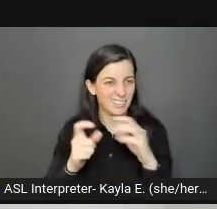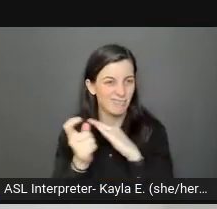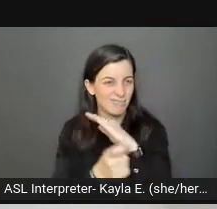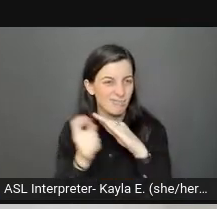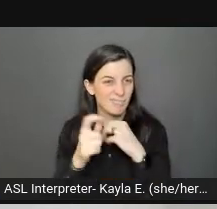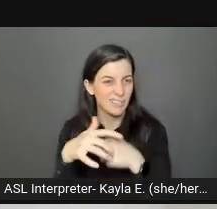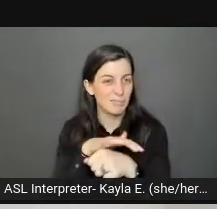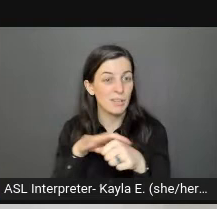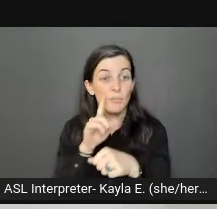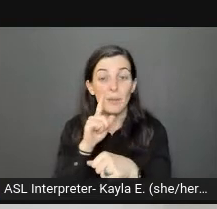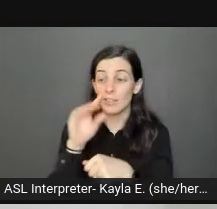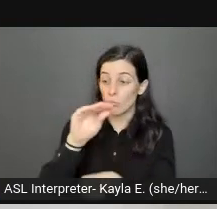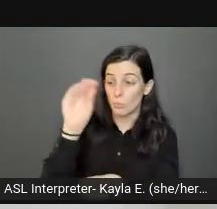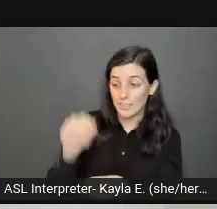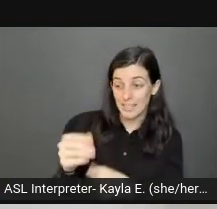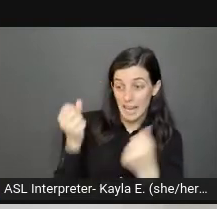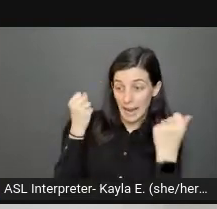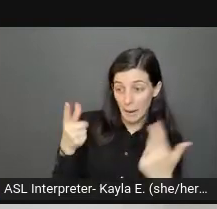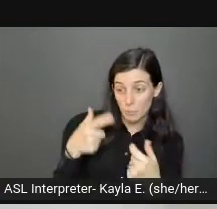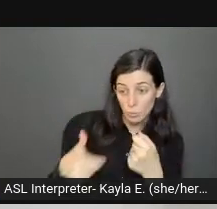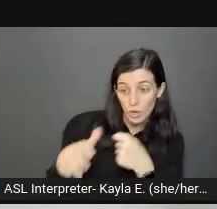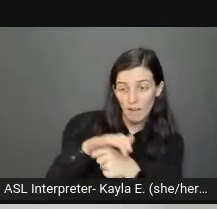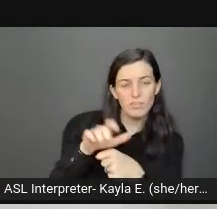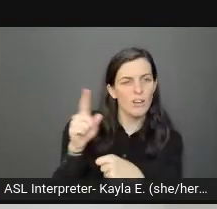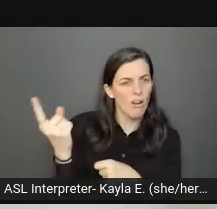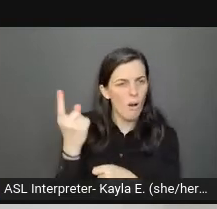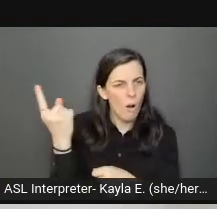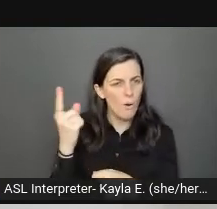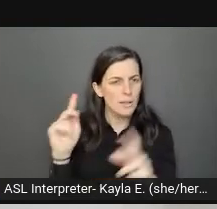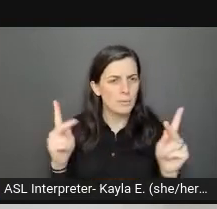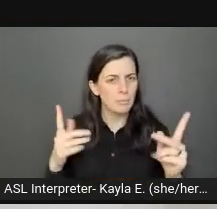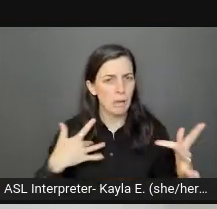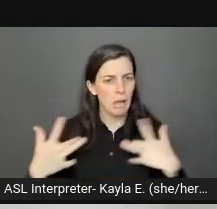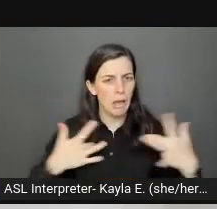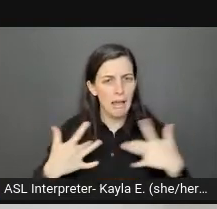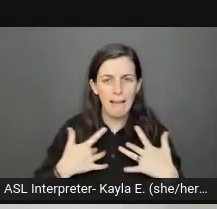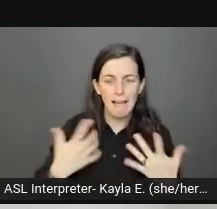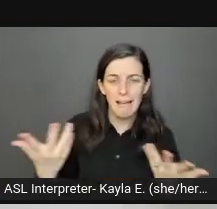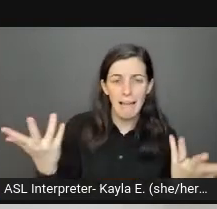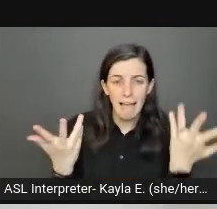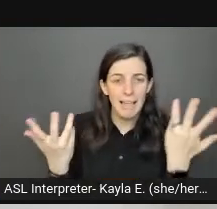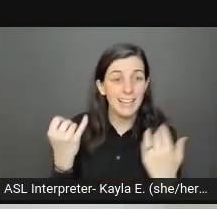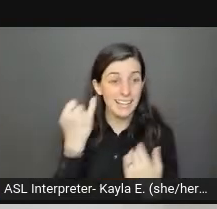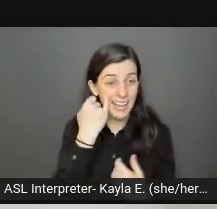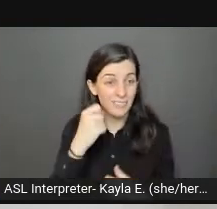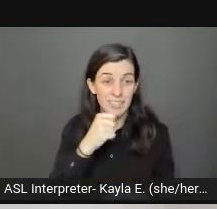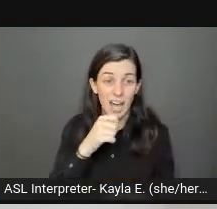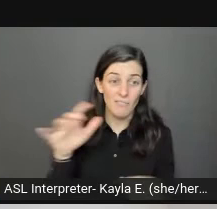of coverage is something that worries everybody because if you don't cover 100%, then it's useless.